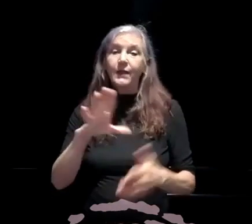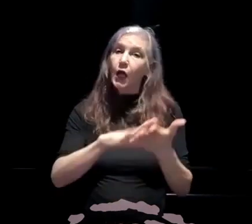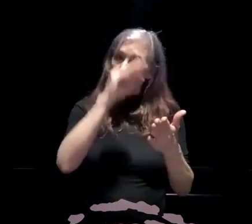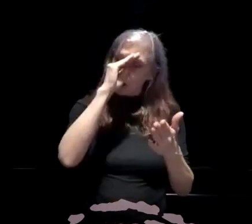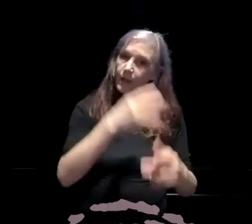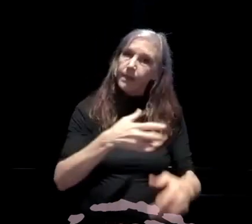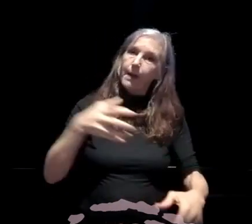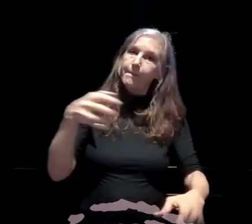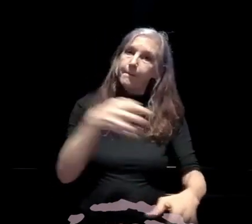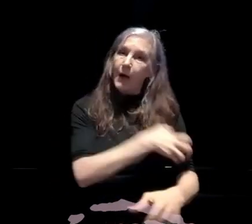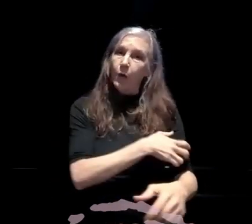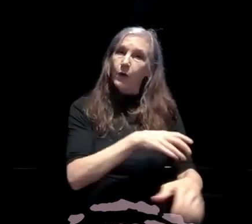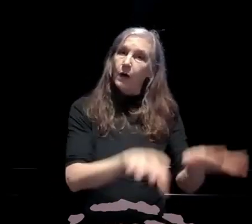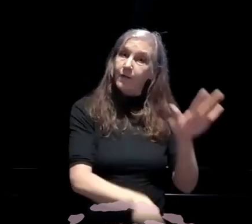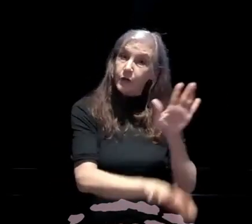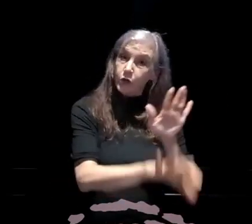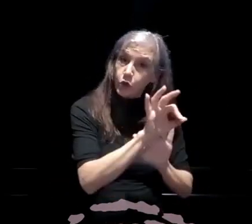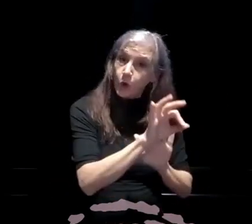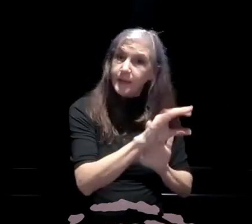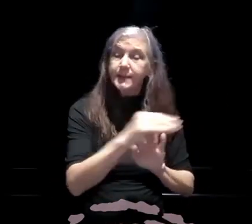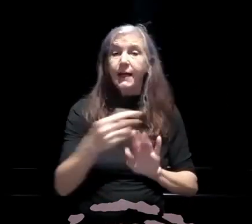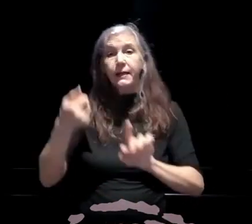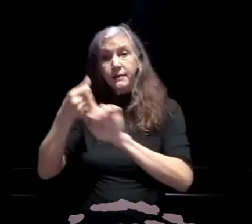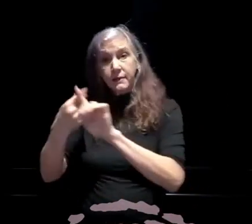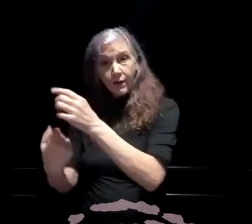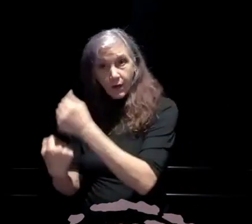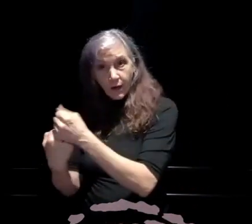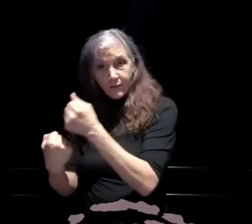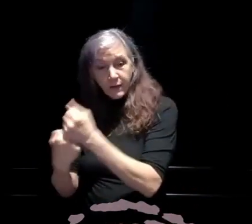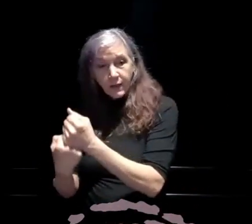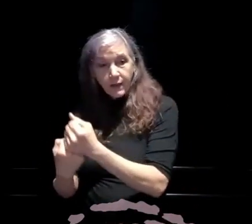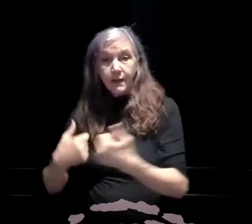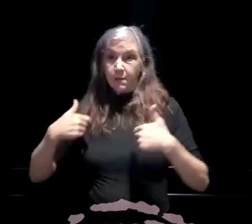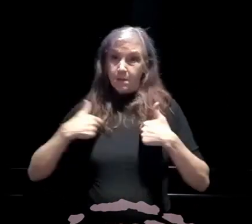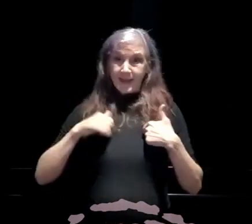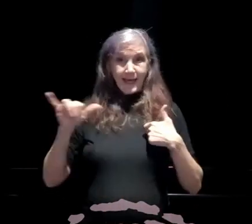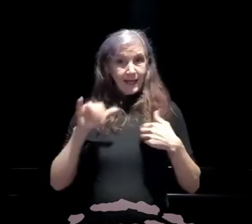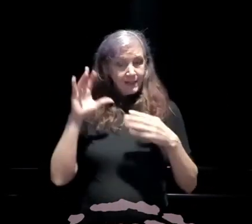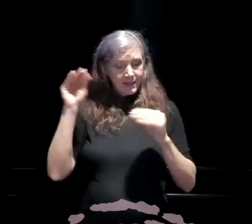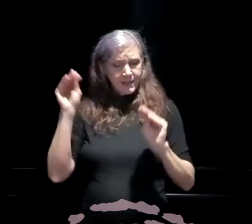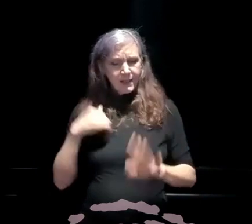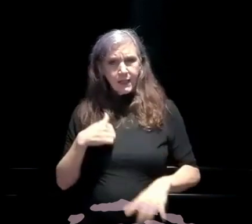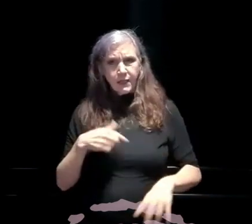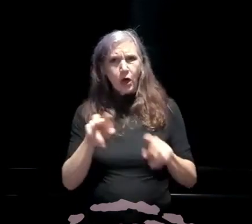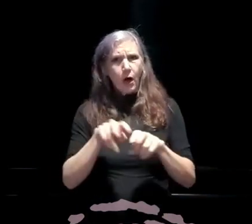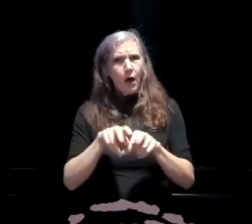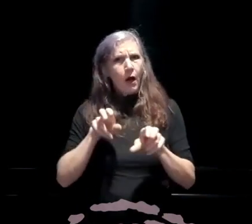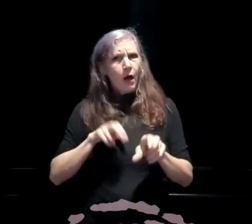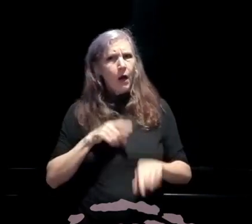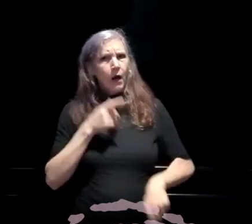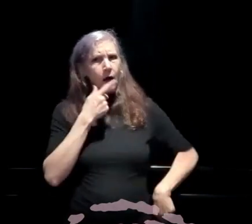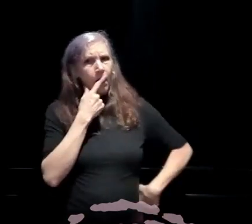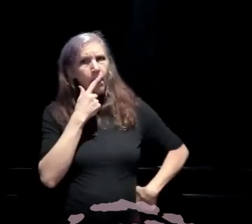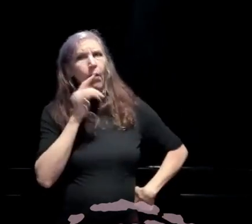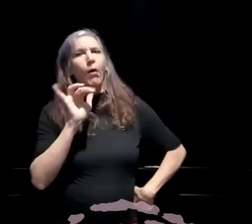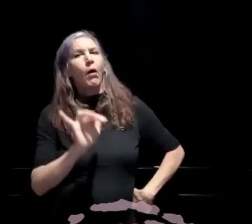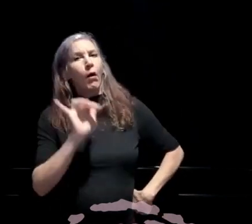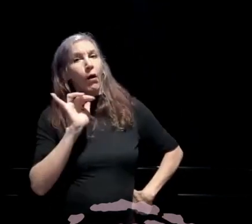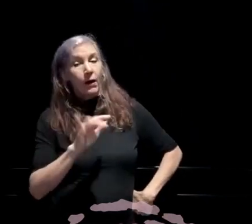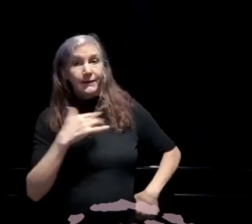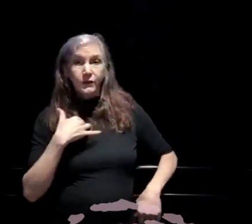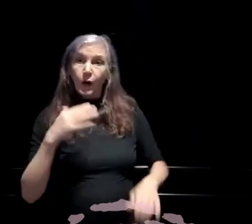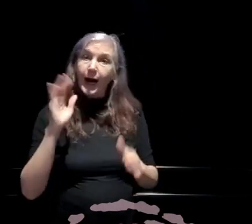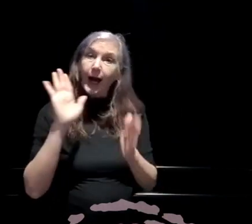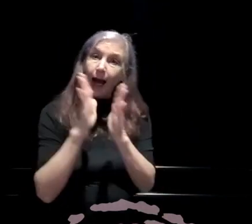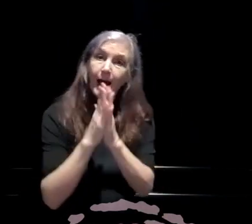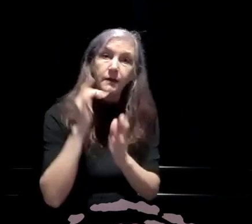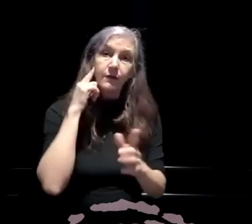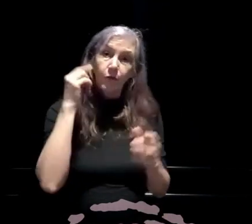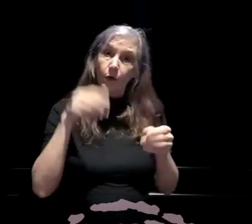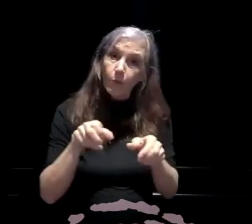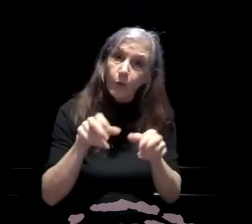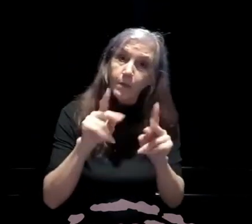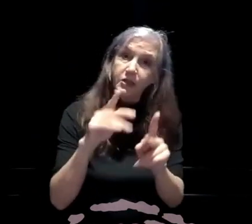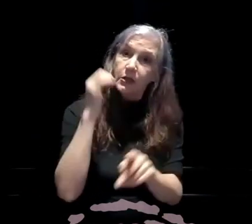And self-advocacy. As a teacher, I found myself reevaluating my approaches consciously seeking consent in everyday interactions.